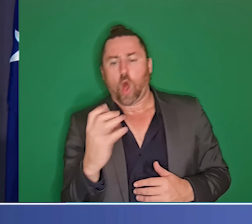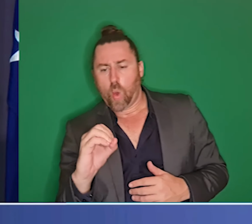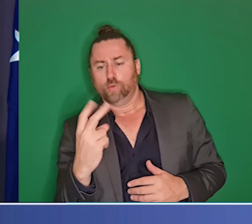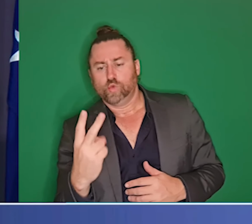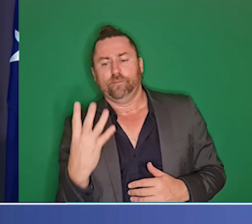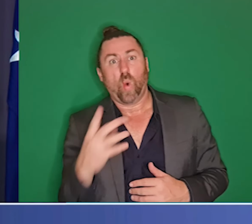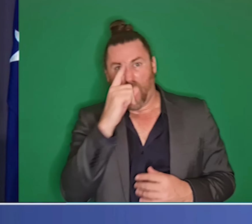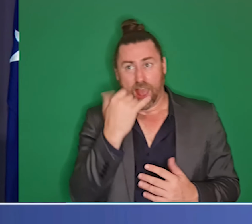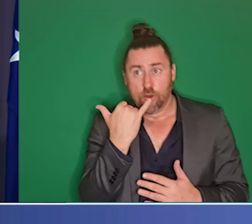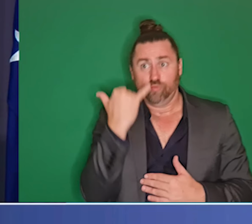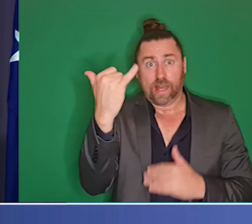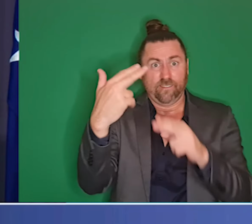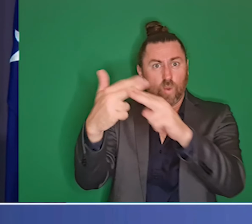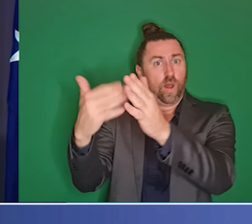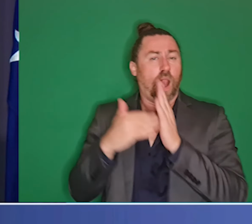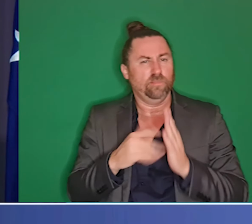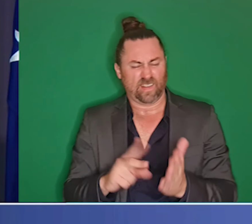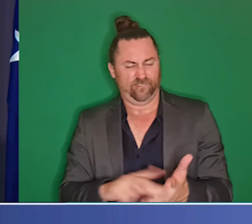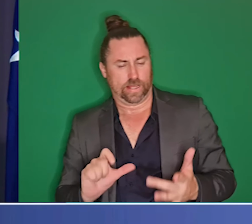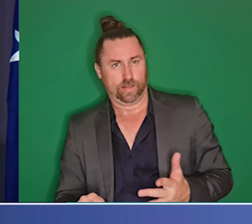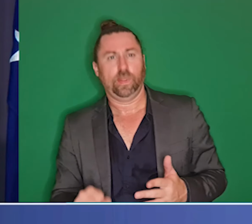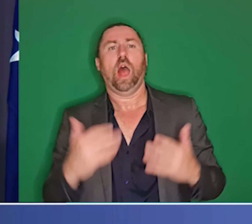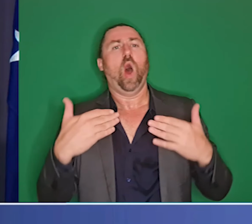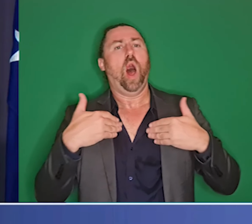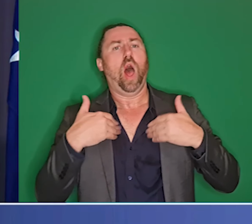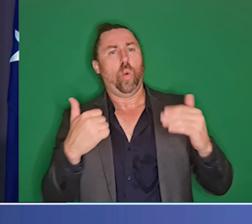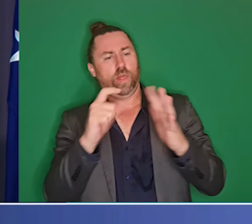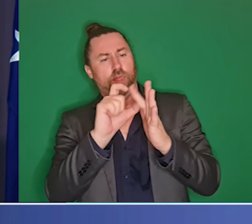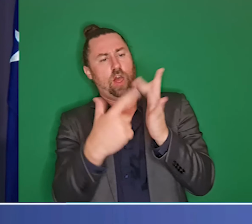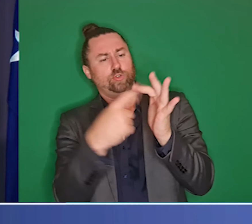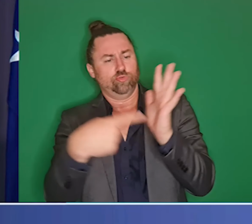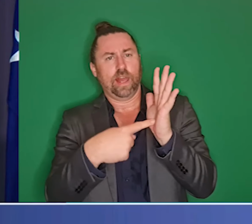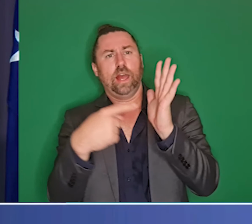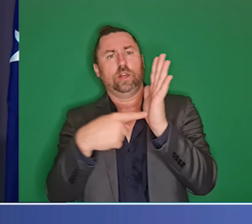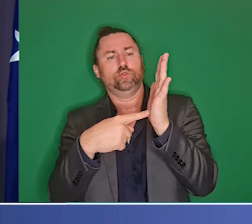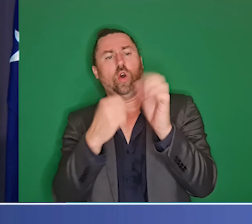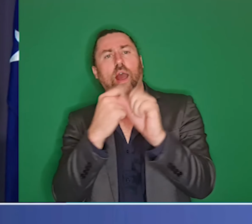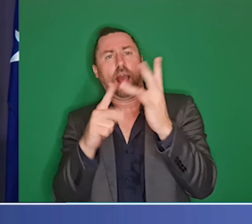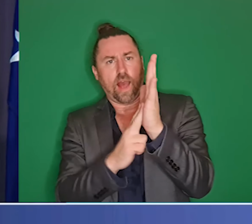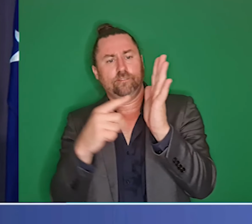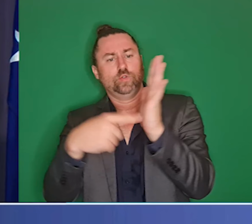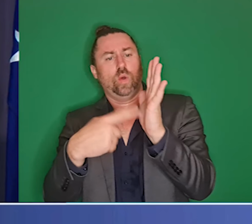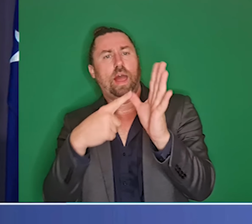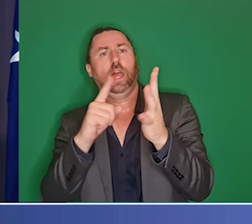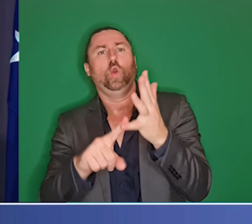that's in Victoria, specifically - and healthdirect.gov.au. We've been spending a lot of time with GPs